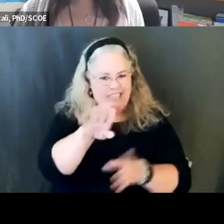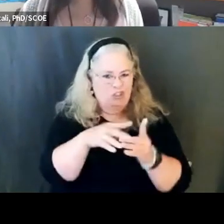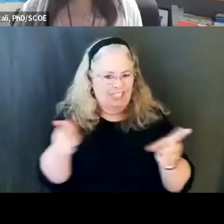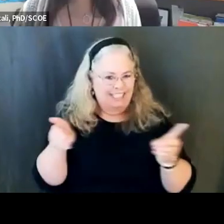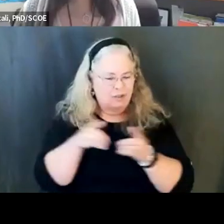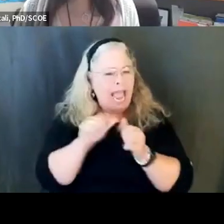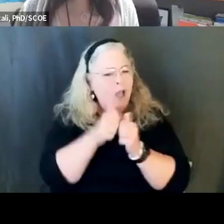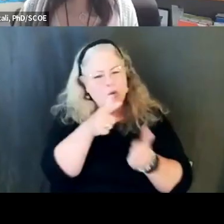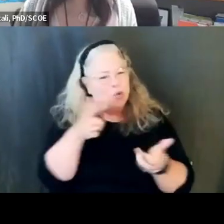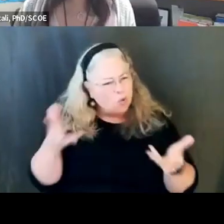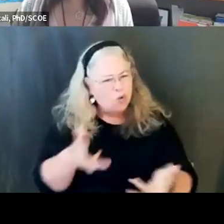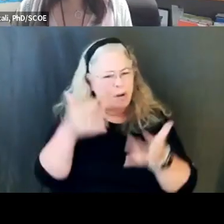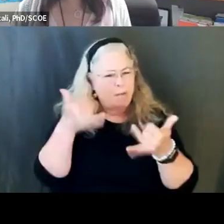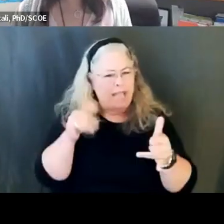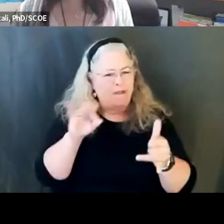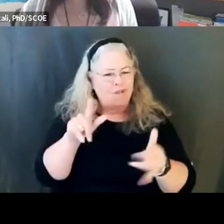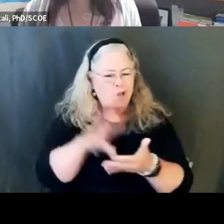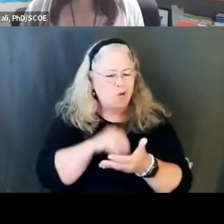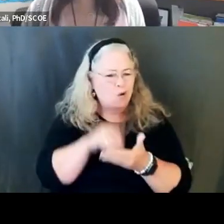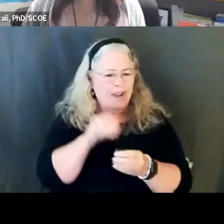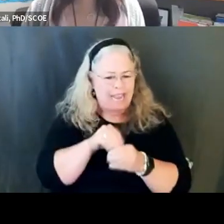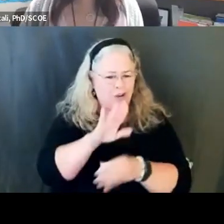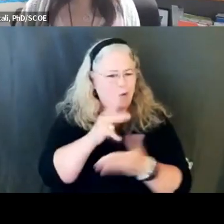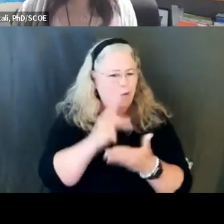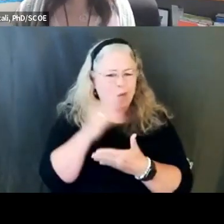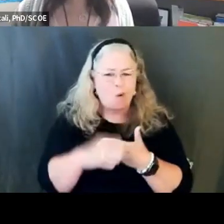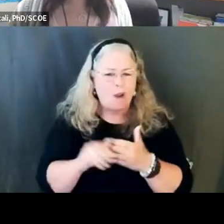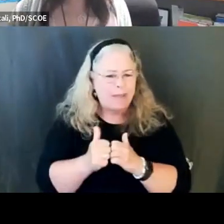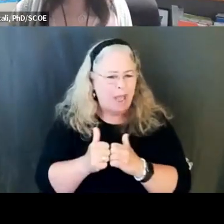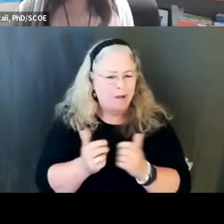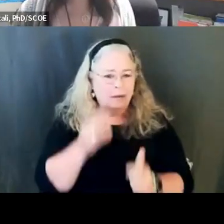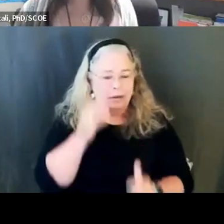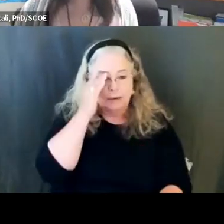encourage playful learning in in your programs? Doug Henderson: First of all I show um my business